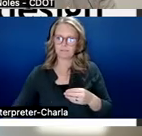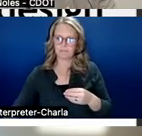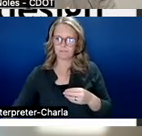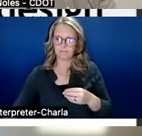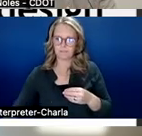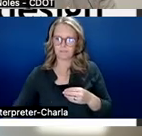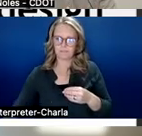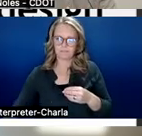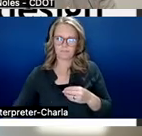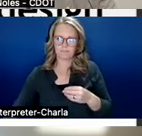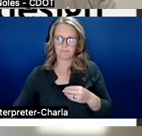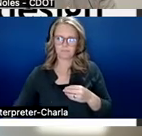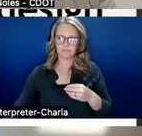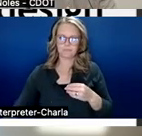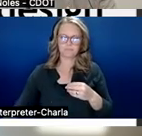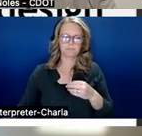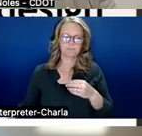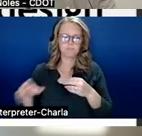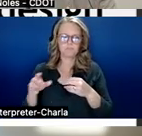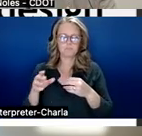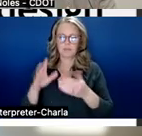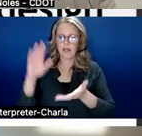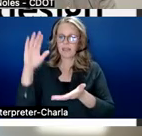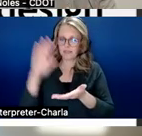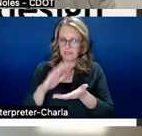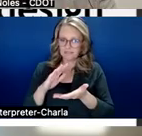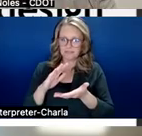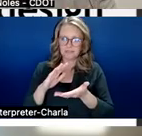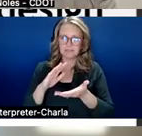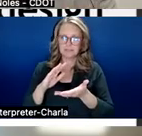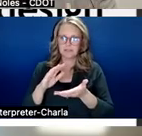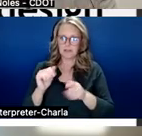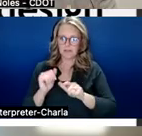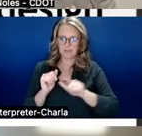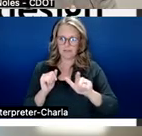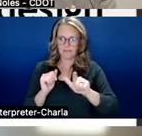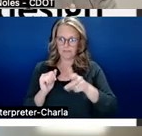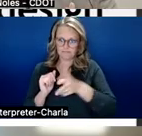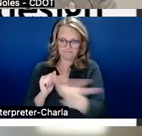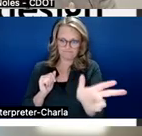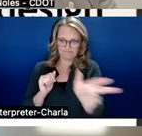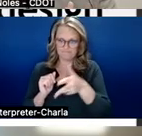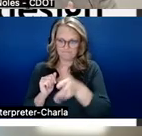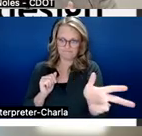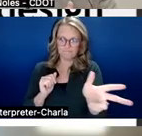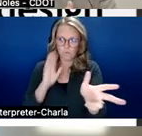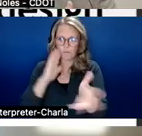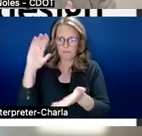reduce the speed of left turning vehicles from Howard Place. And also provide a little bit of a pedestrian refuge